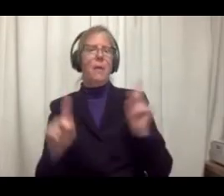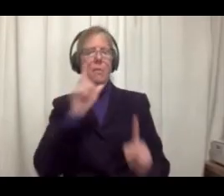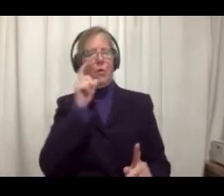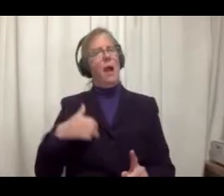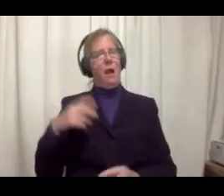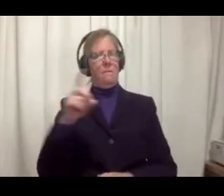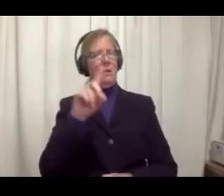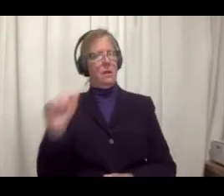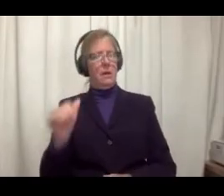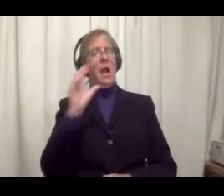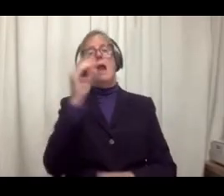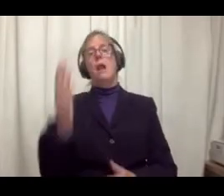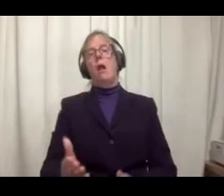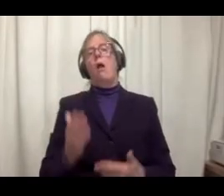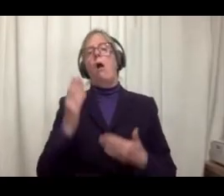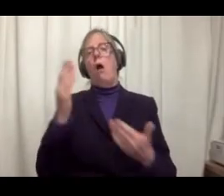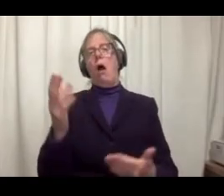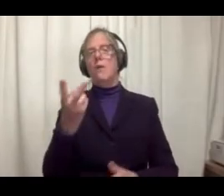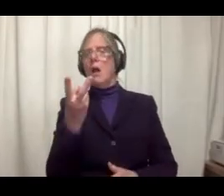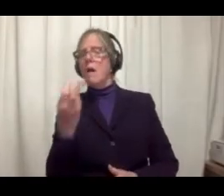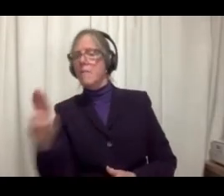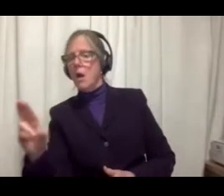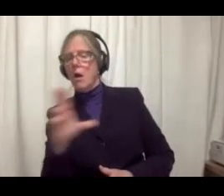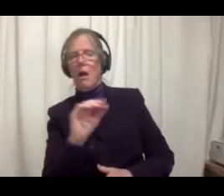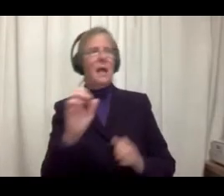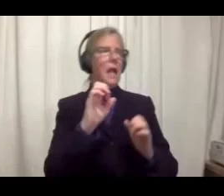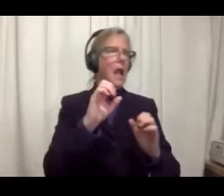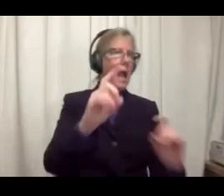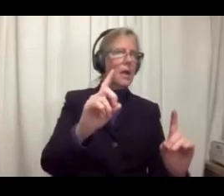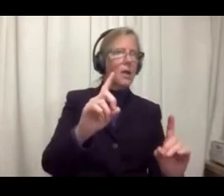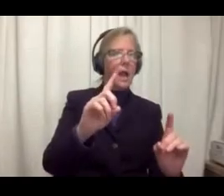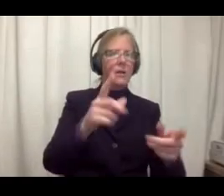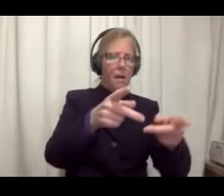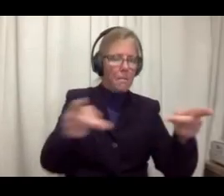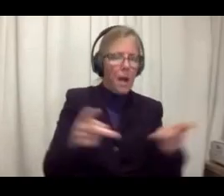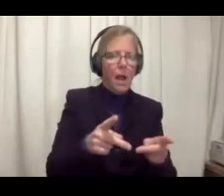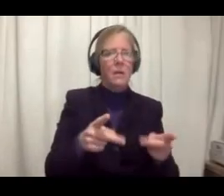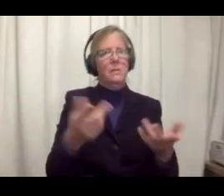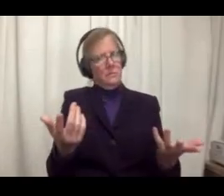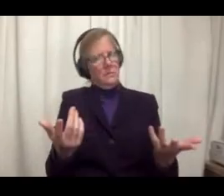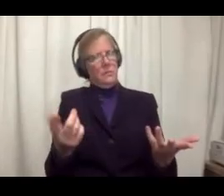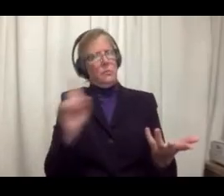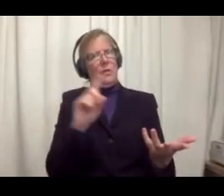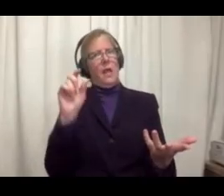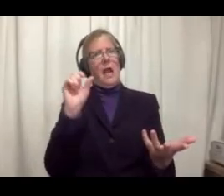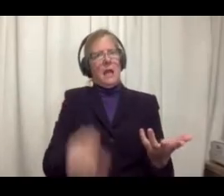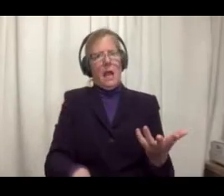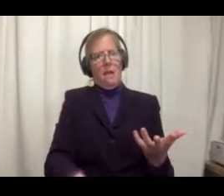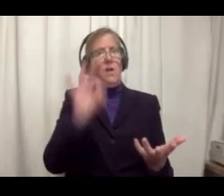VR and education communities a place to contribute new knowledge and gain visibility for their work.